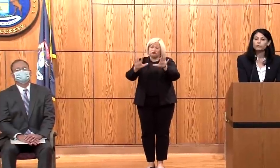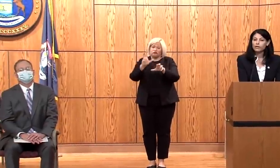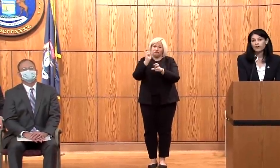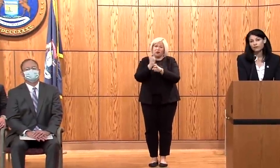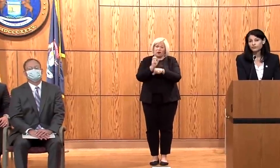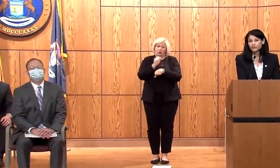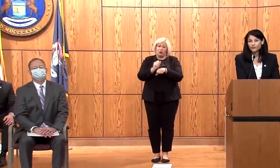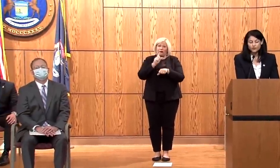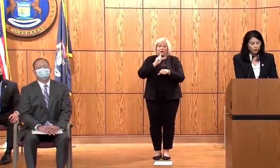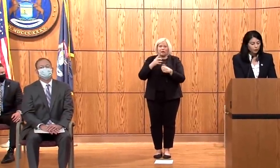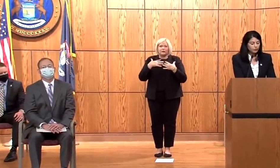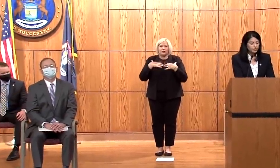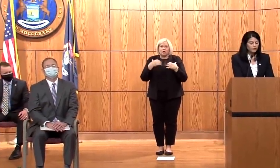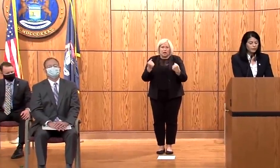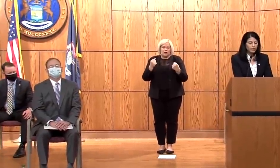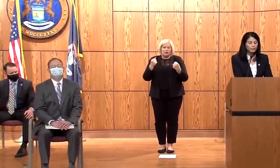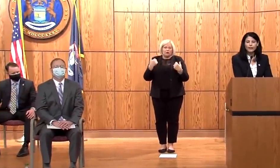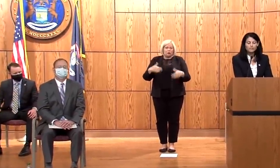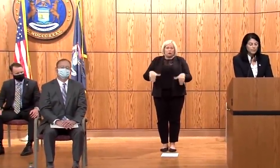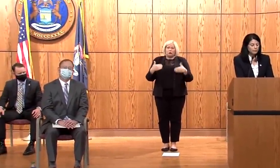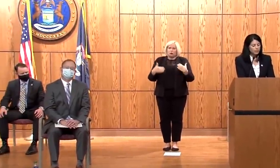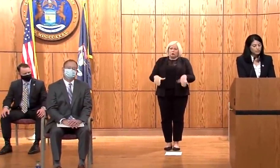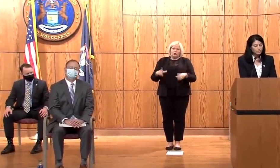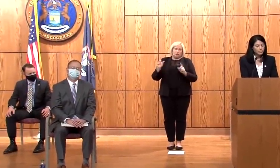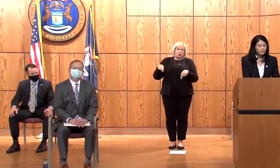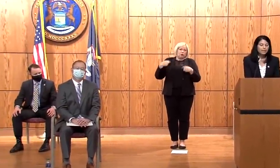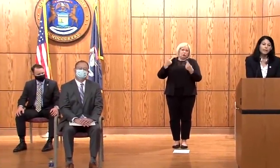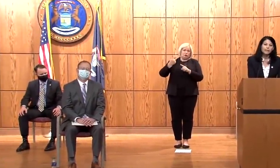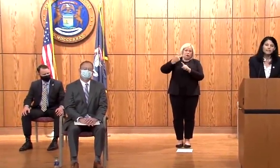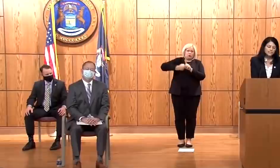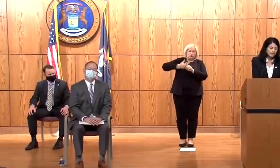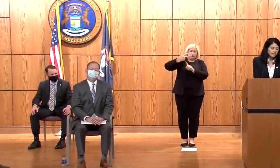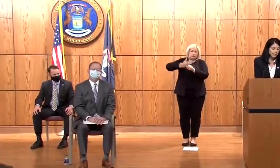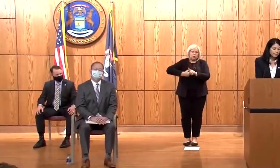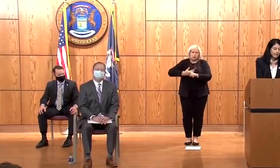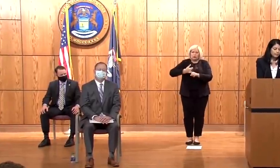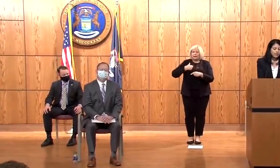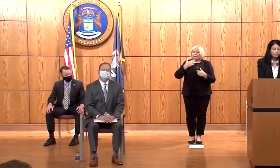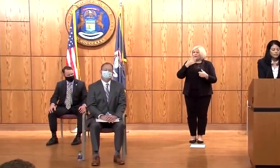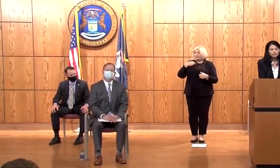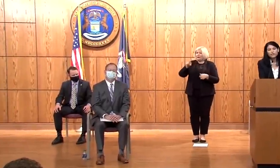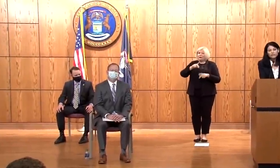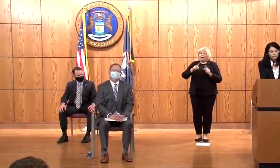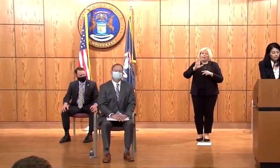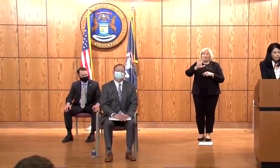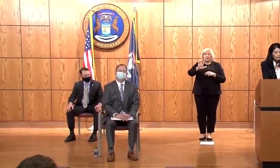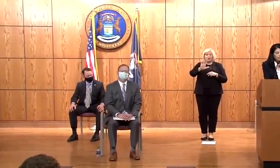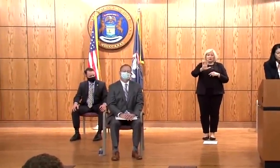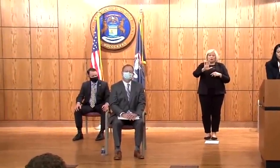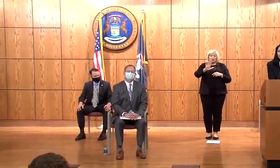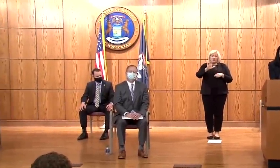OF COURSE WILL CONTINUE TO PARTICIPATE IN THIS MATTER FOR PARTICIPATE IN THIS MATTER FOR THEIR INCREDIBLE EFFORTS. THEIR INCREDIBLE EFFORTS. THEIR VERY BRAVE EFFORTS OVER THEIR VERY BRAVE EFFORTS OVER THE COURSE OF THE PAST MANY